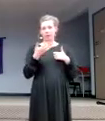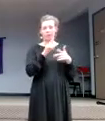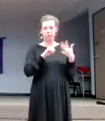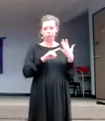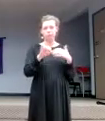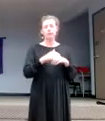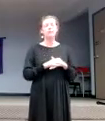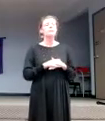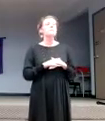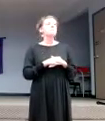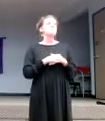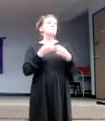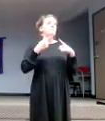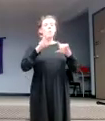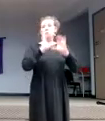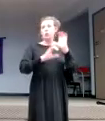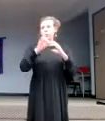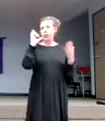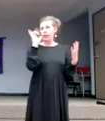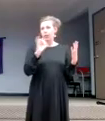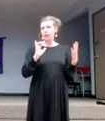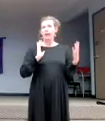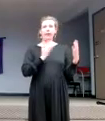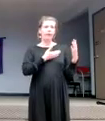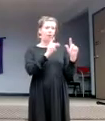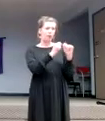So what can you expect during construction? Our community outreach team will be in communication